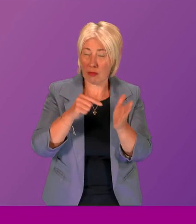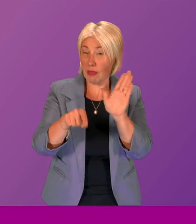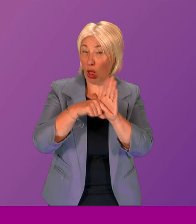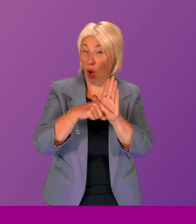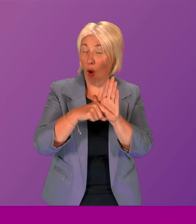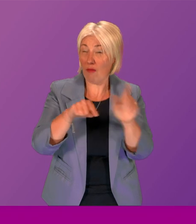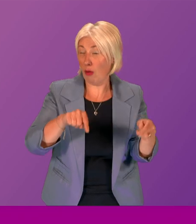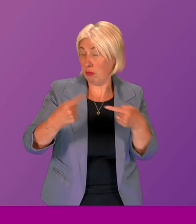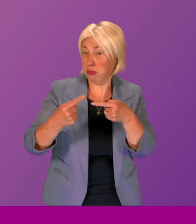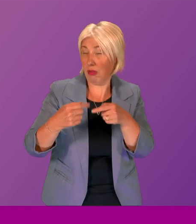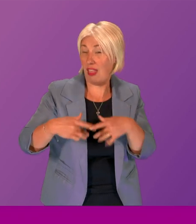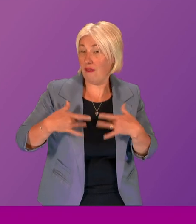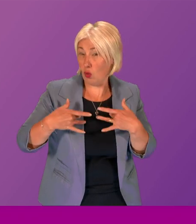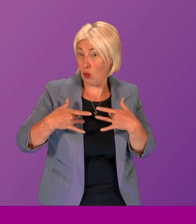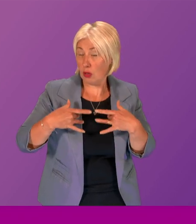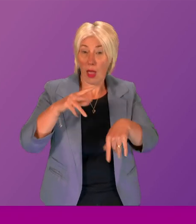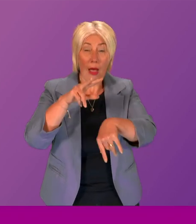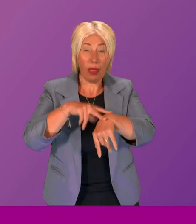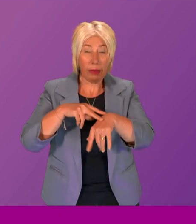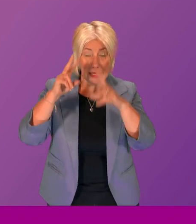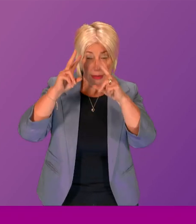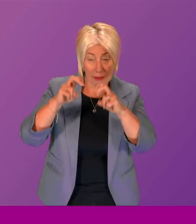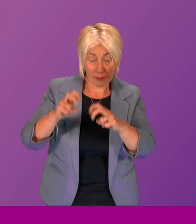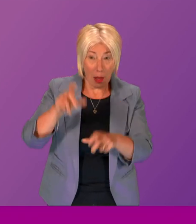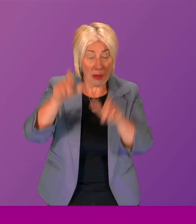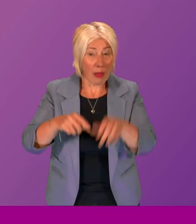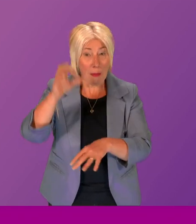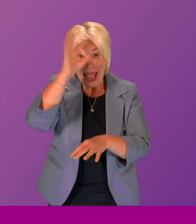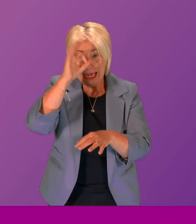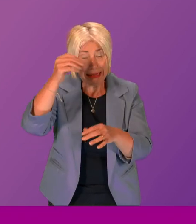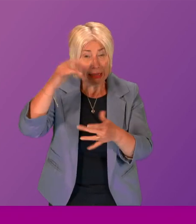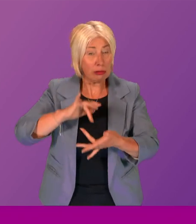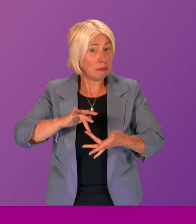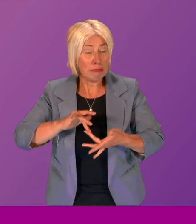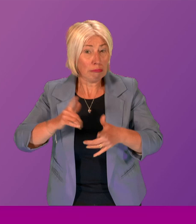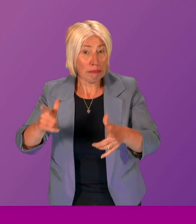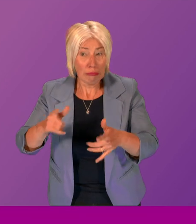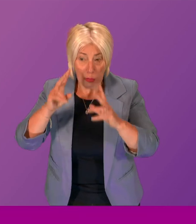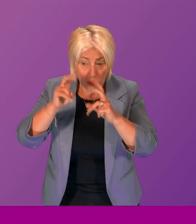Police investigations will tarnish the names of innocent people and could silence them. That law